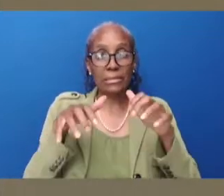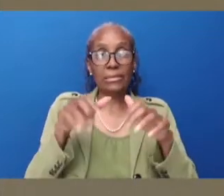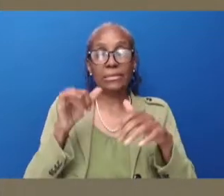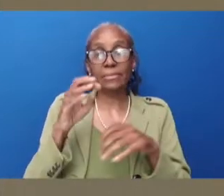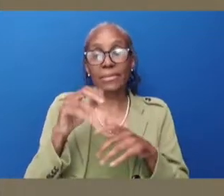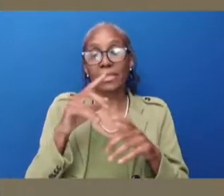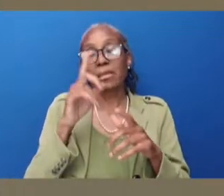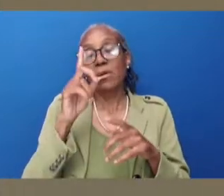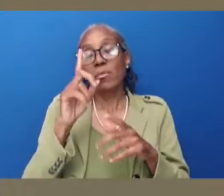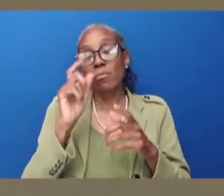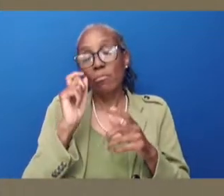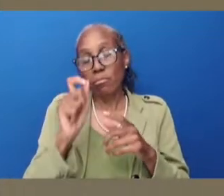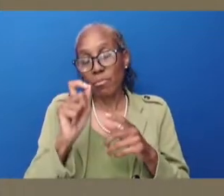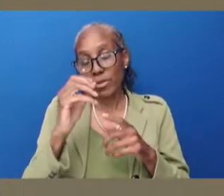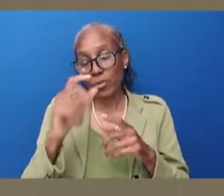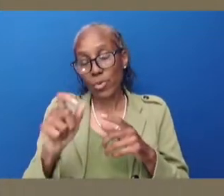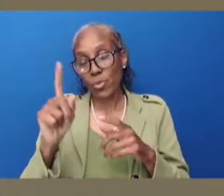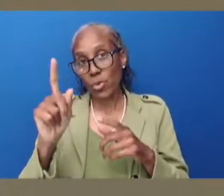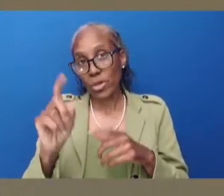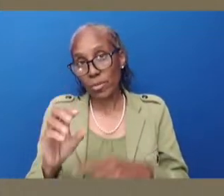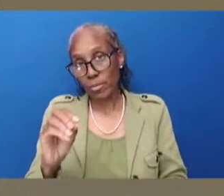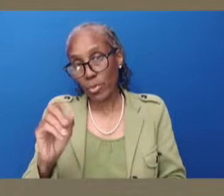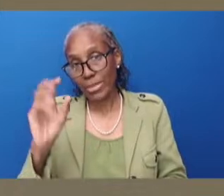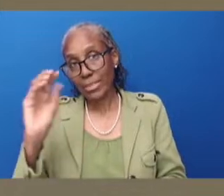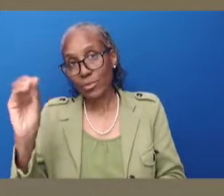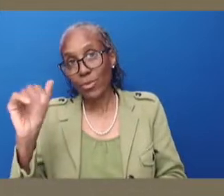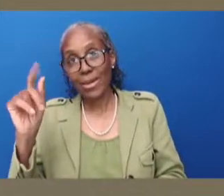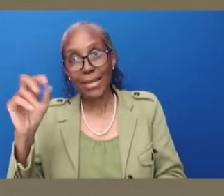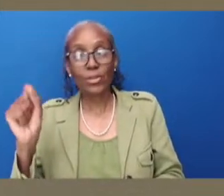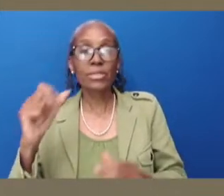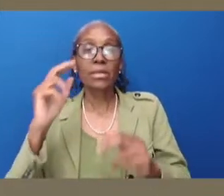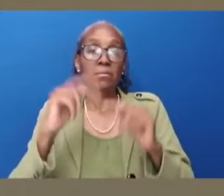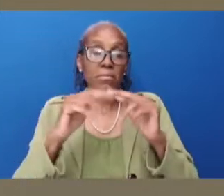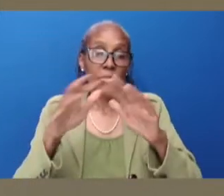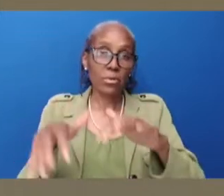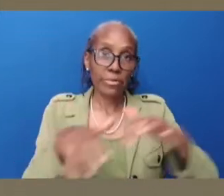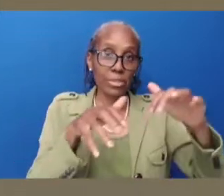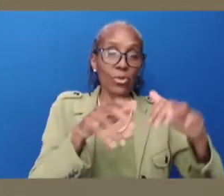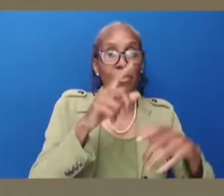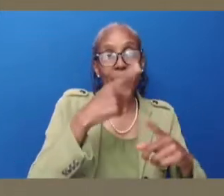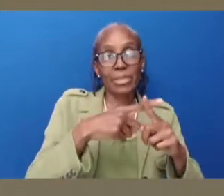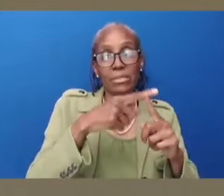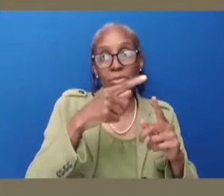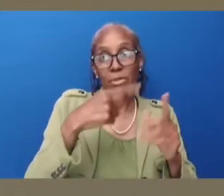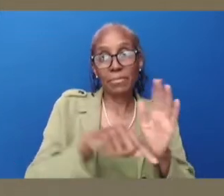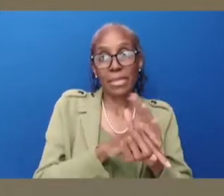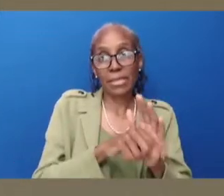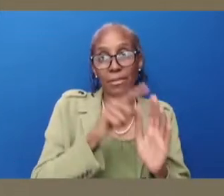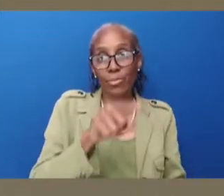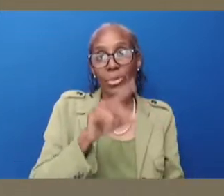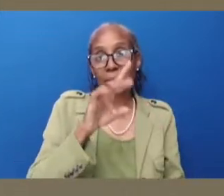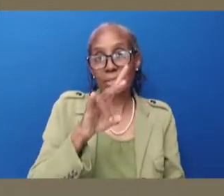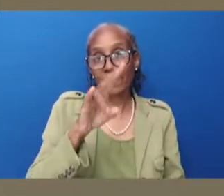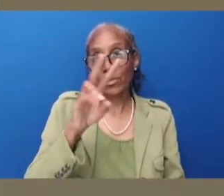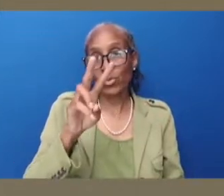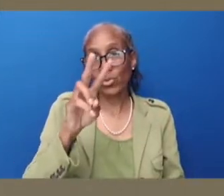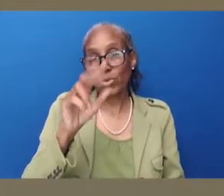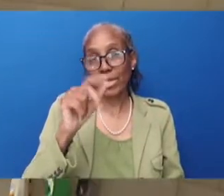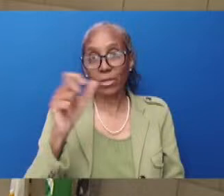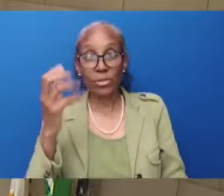SANITARY SEWER EASEMENT ON PLUS